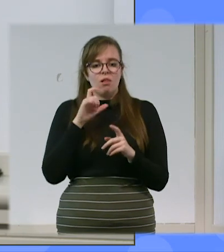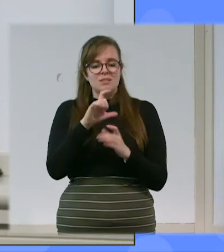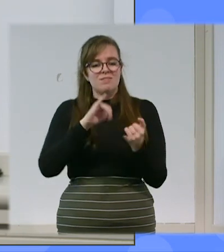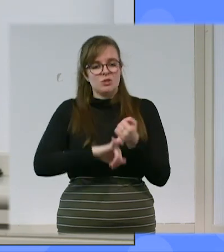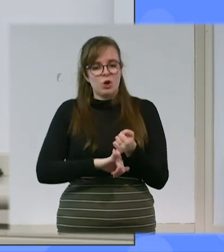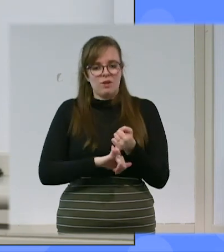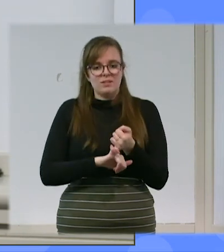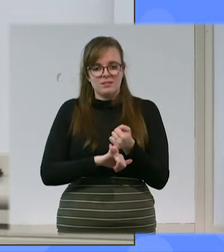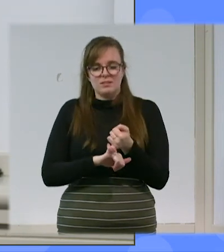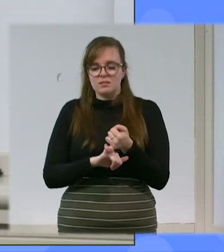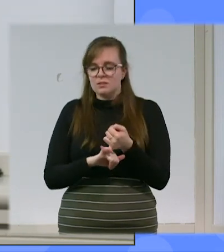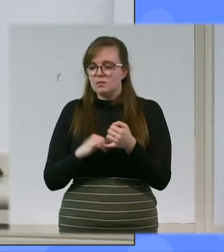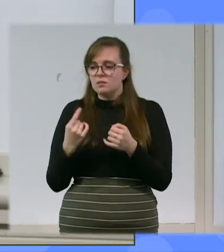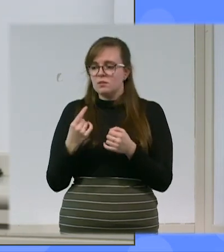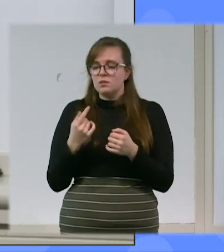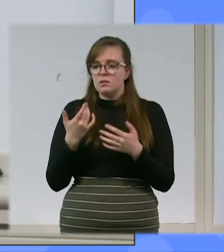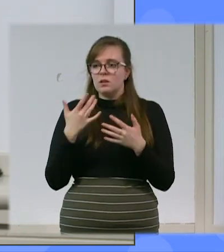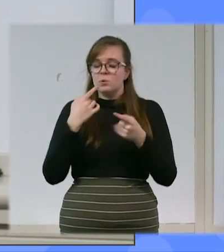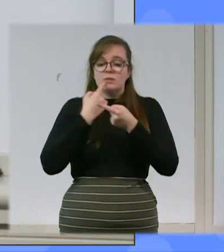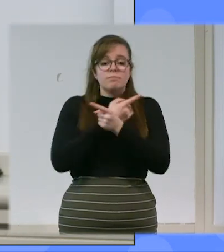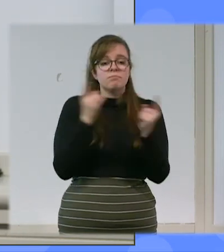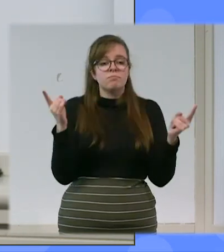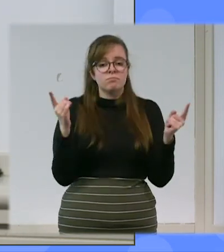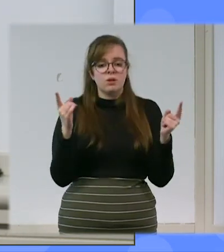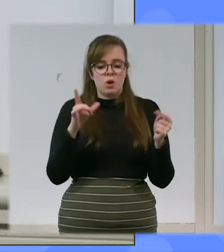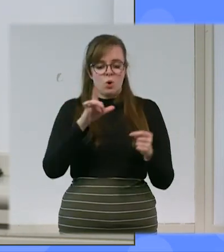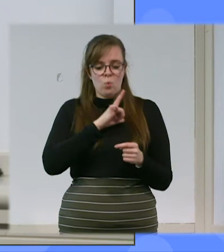the last few months and he was telling the audience why in rich countries do we